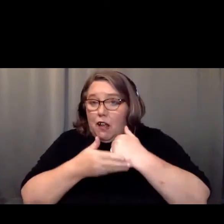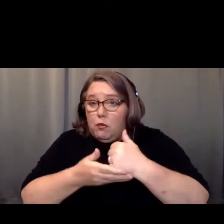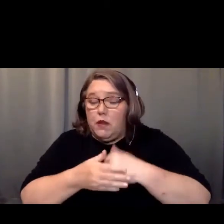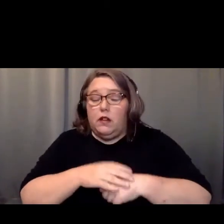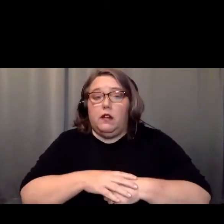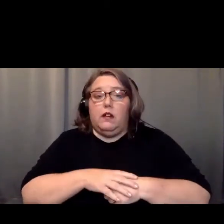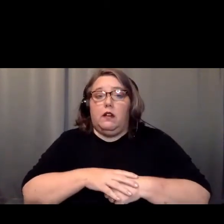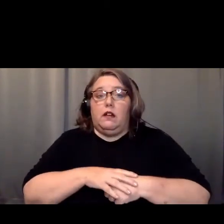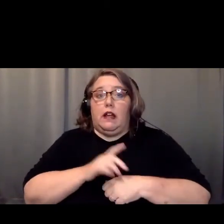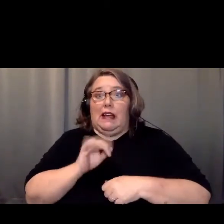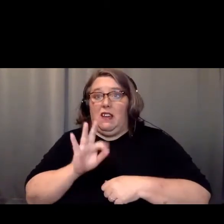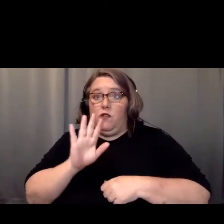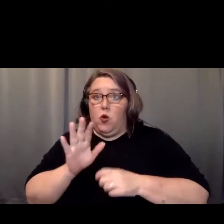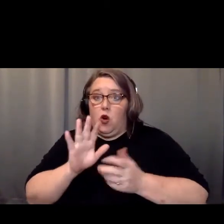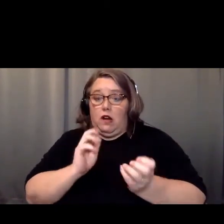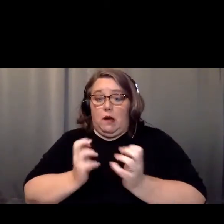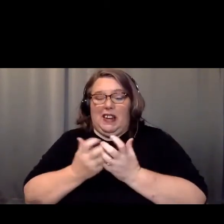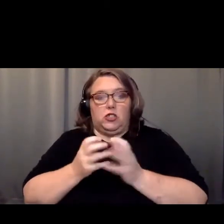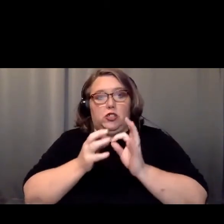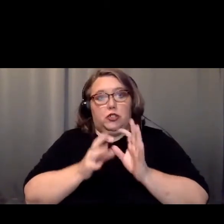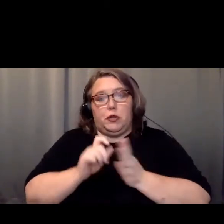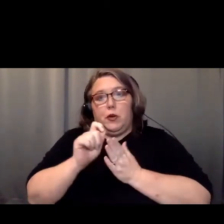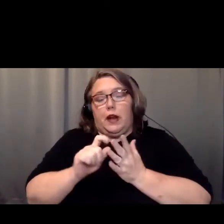about accommodations and also submit your complaints.